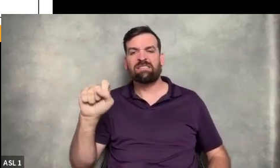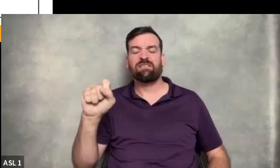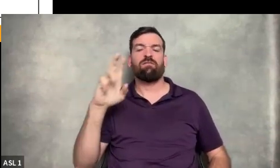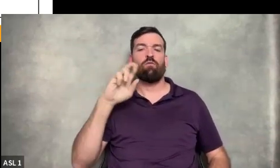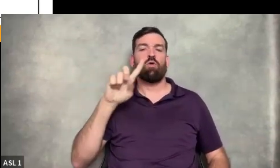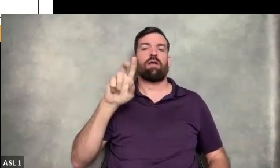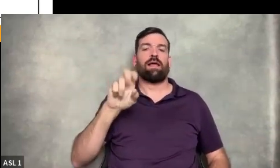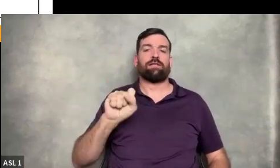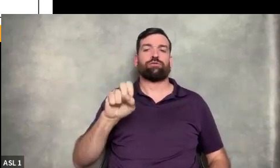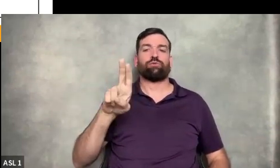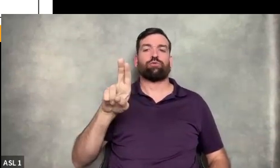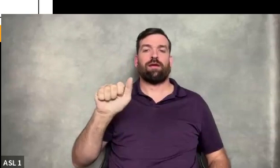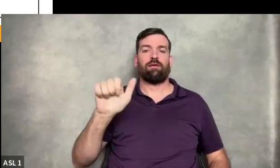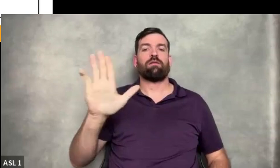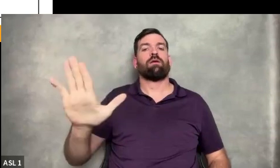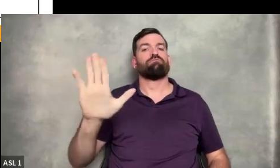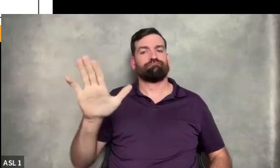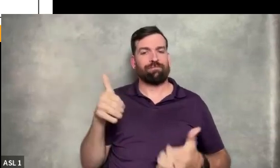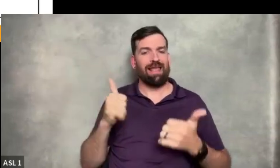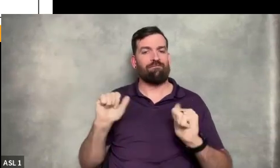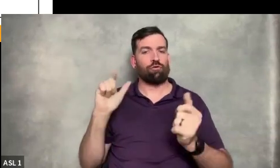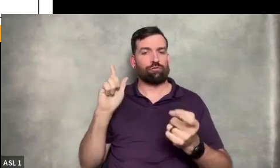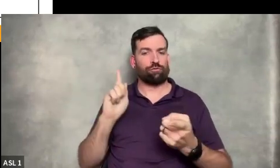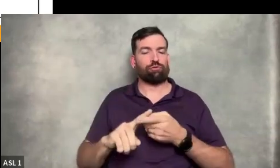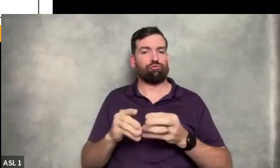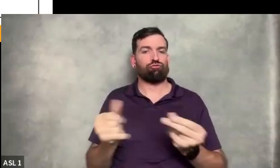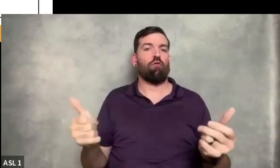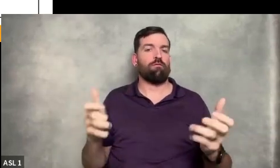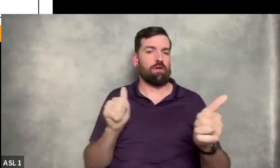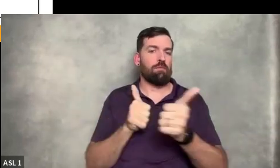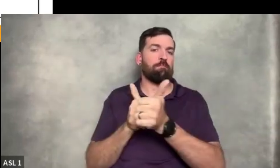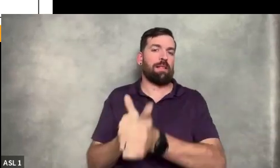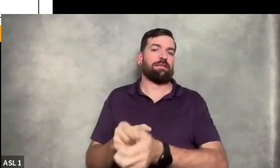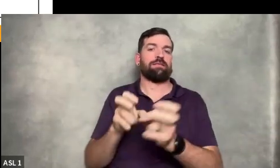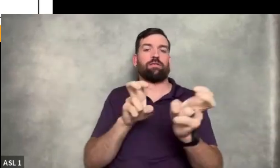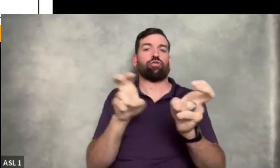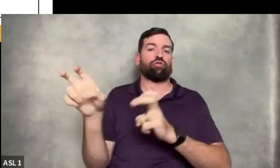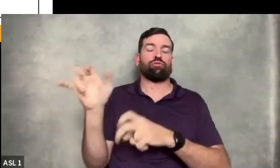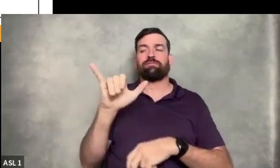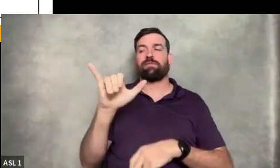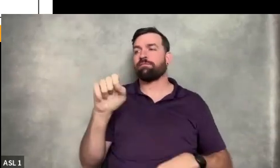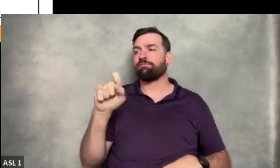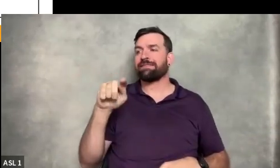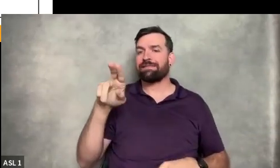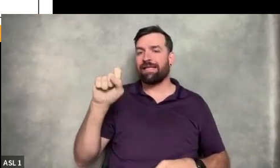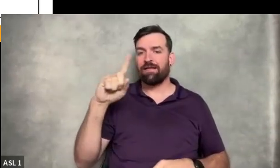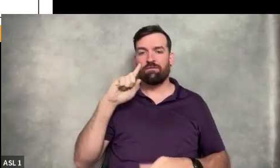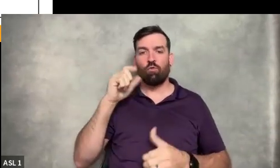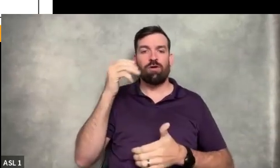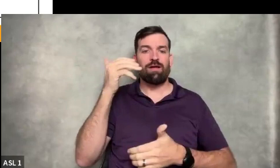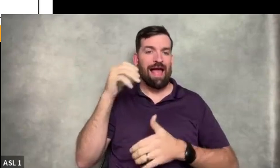efforts to resolve the non-compliance issue, such as the status of the action steps to be taken by